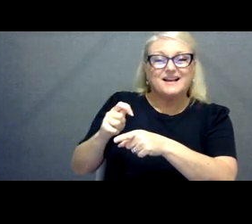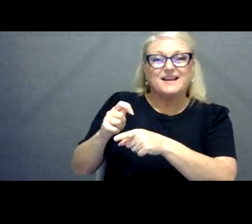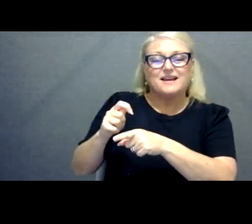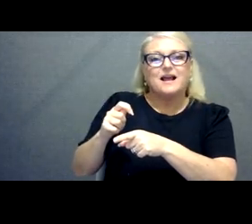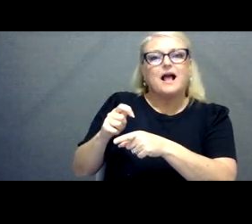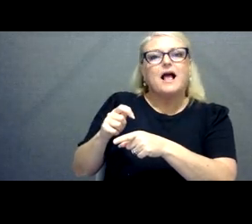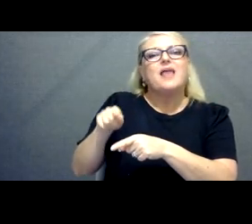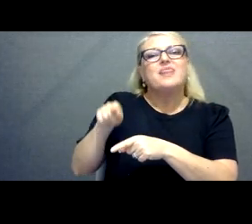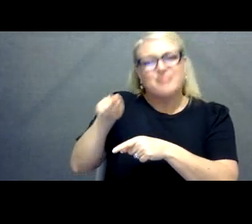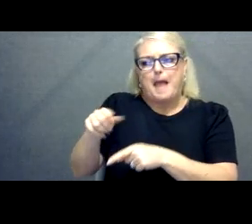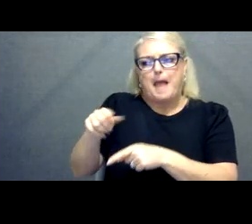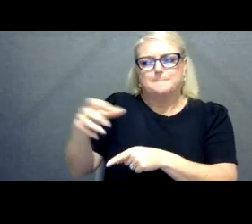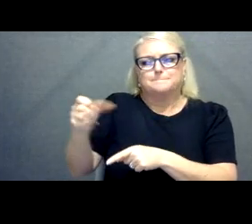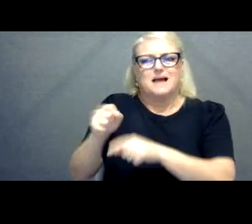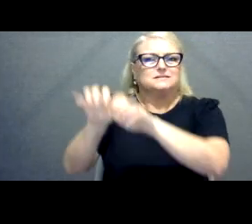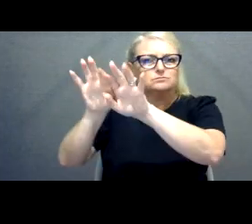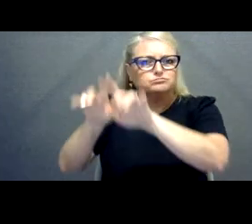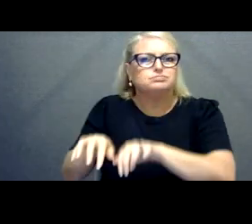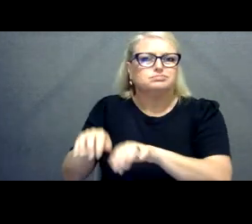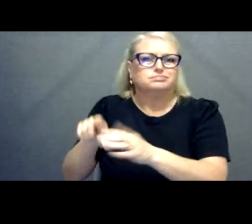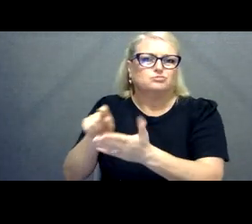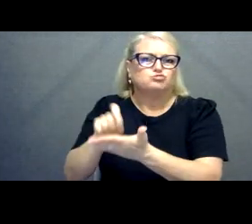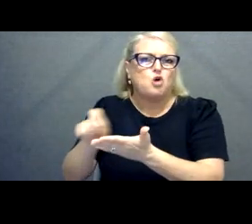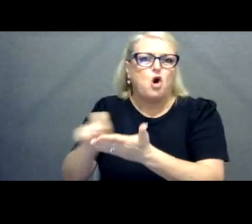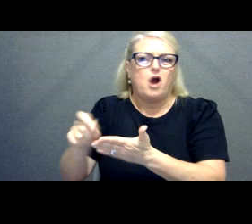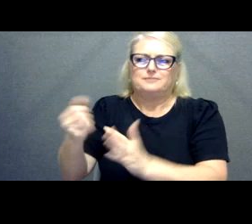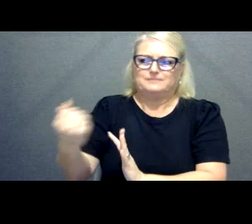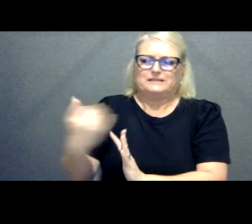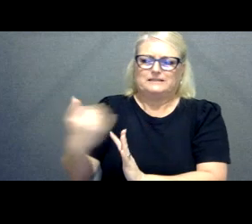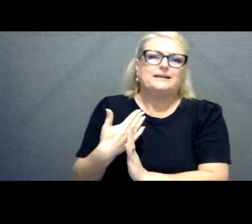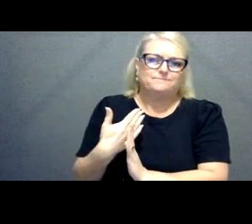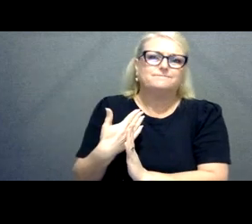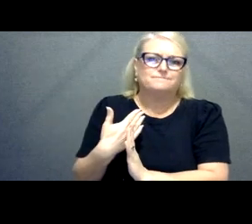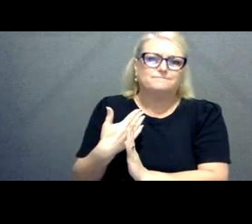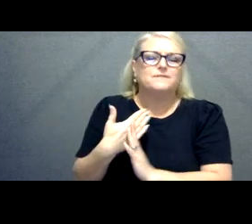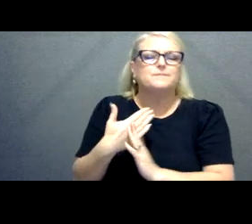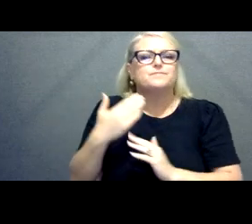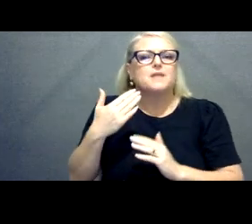a decision that we make there is an option for them to seek a review and we have a number of